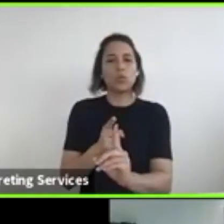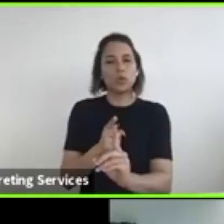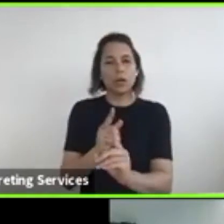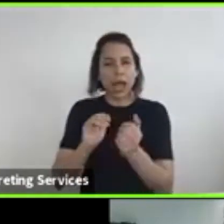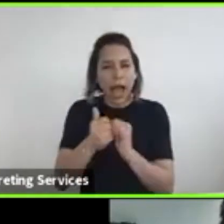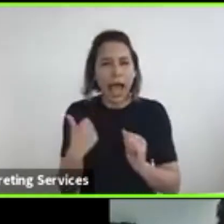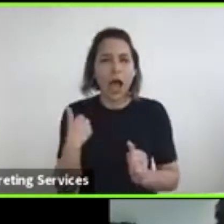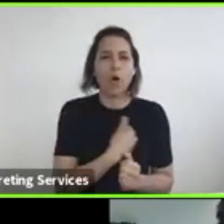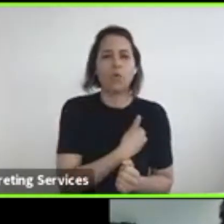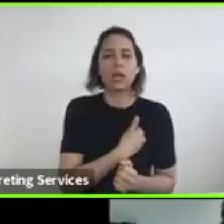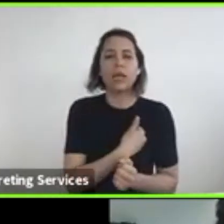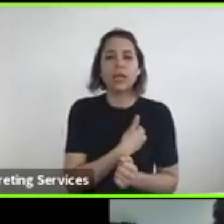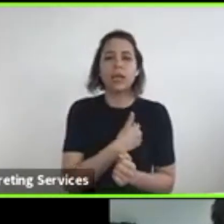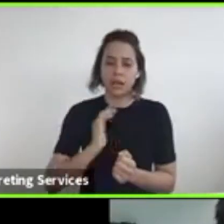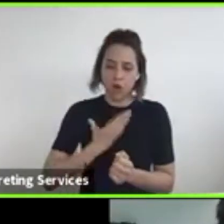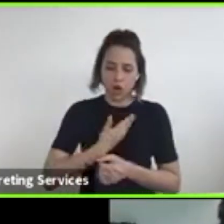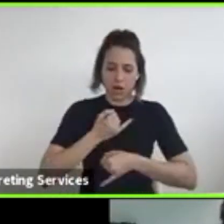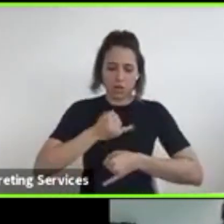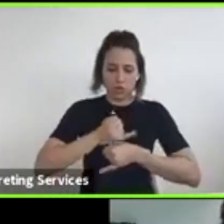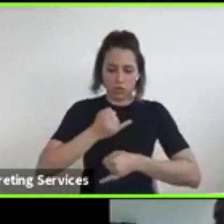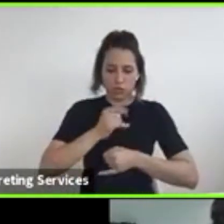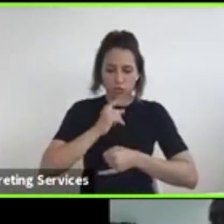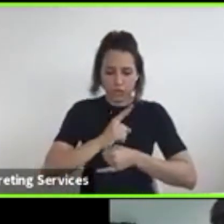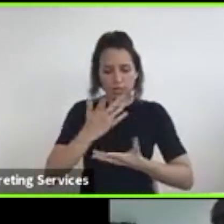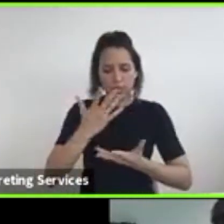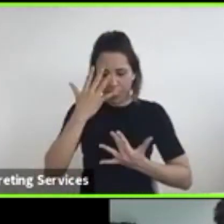OUR INSTITUTION IS THINKING. AND WORKING AND SERVING.